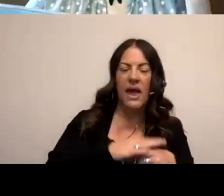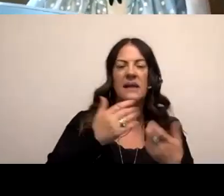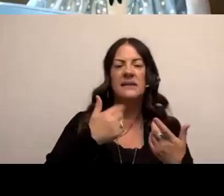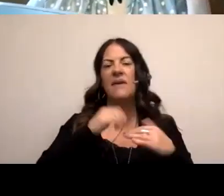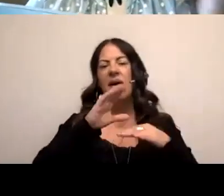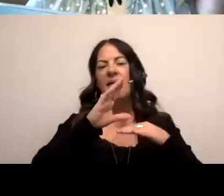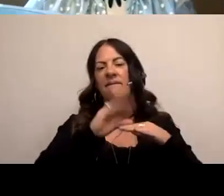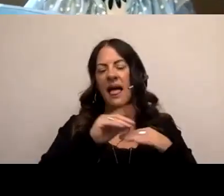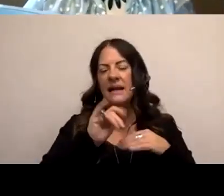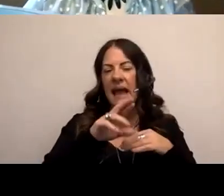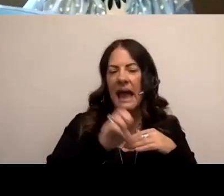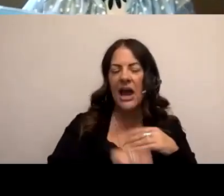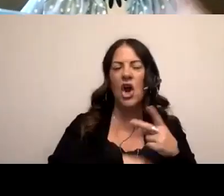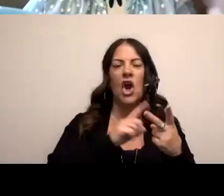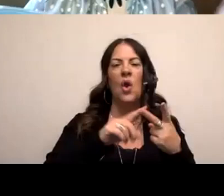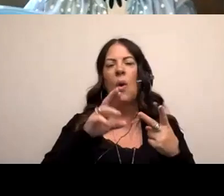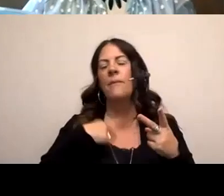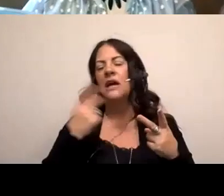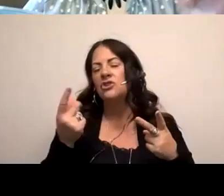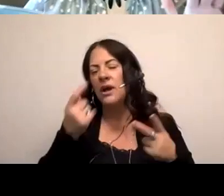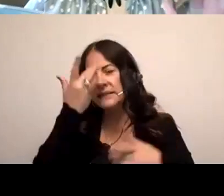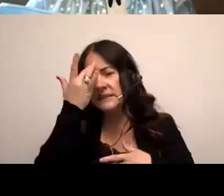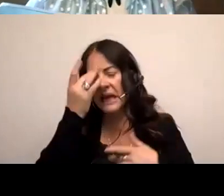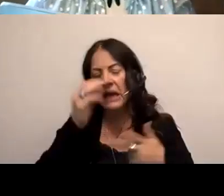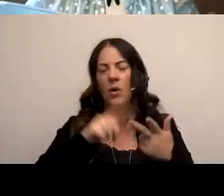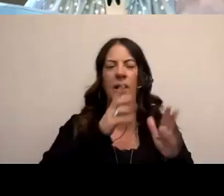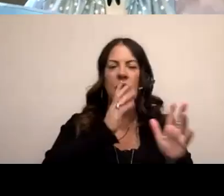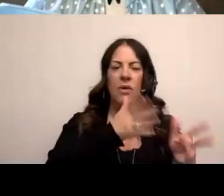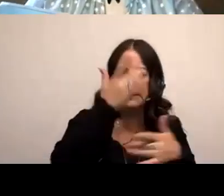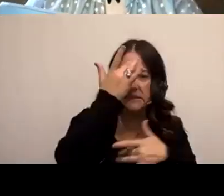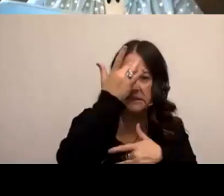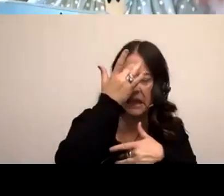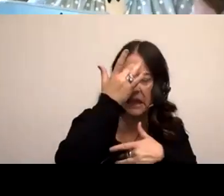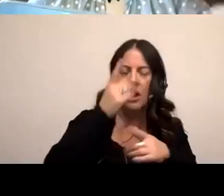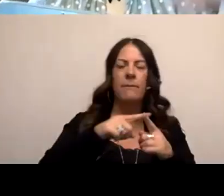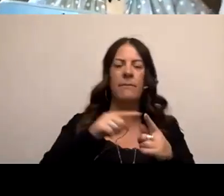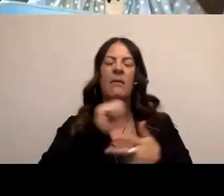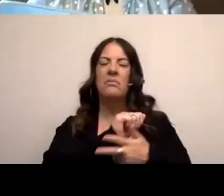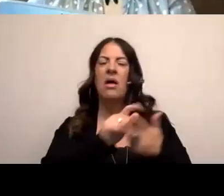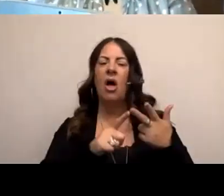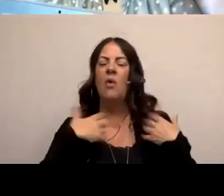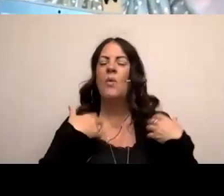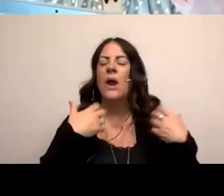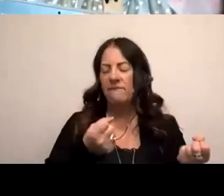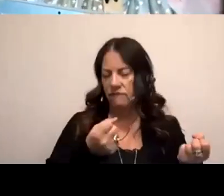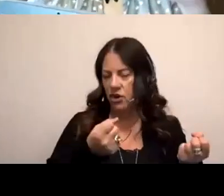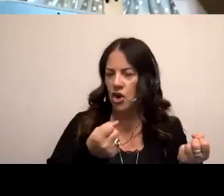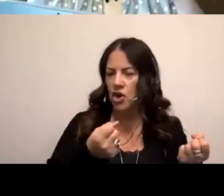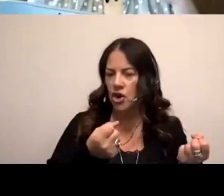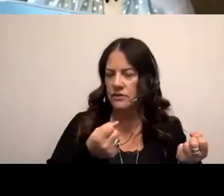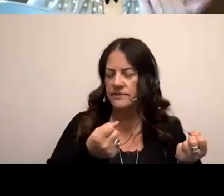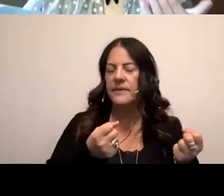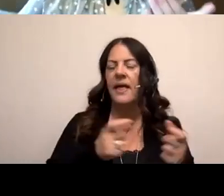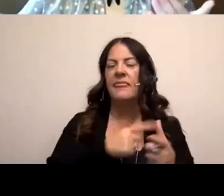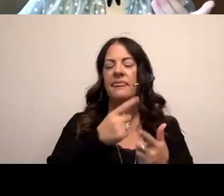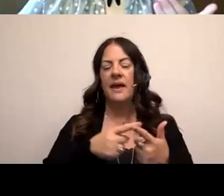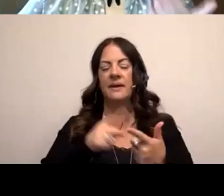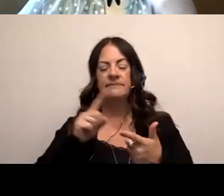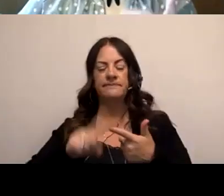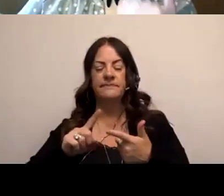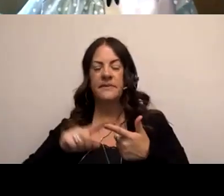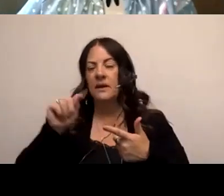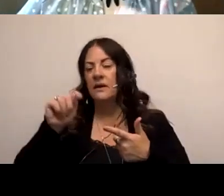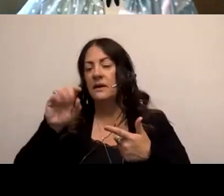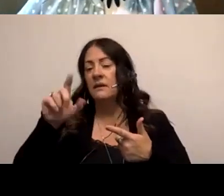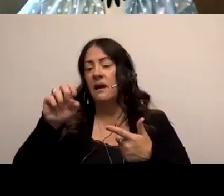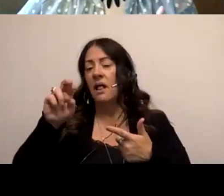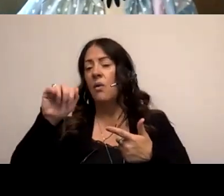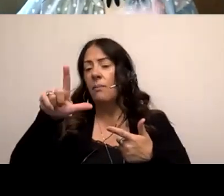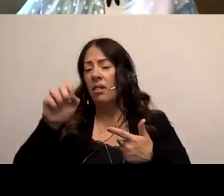KNOW, MY DOG IS SICK, GRANDMA SICK, THINGS LIKE THAT GRANDMA RECOVERERS AND DOG GETS